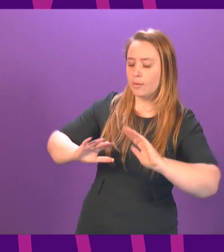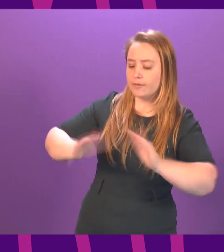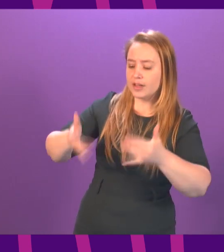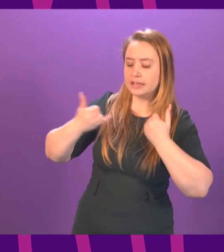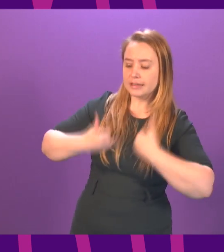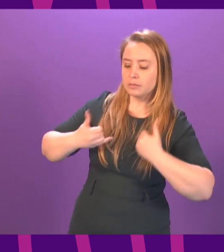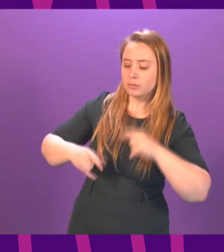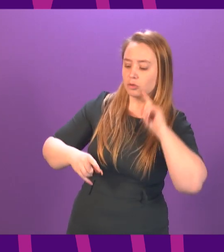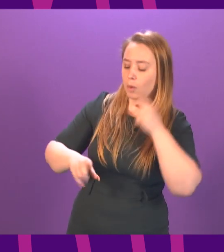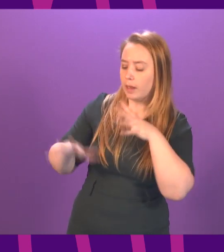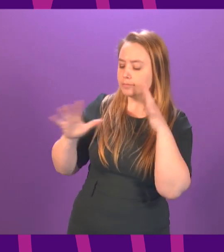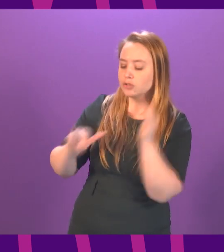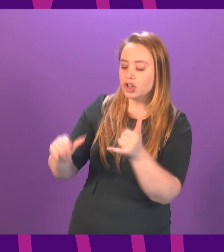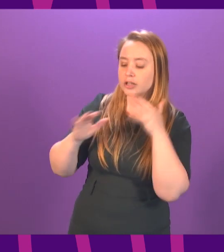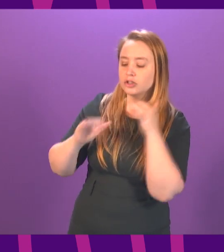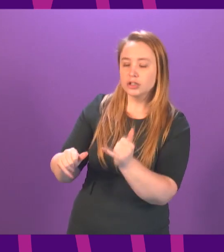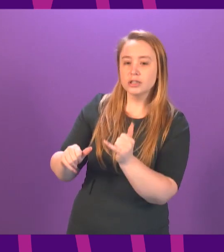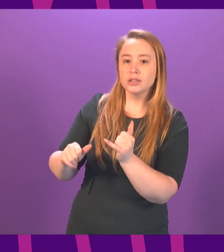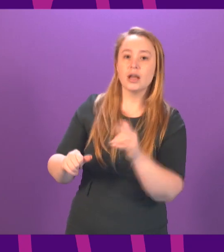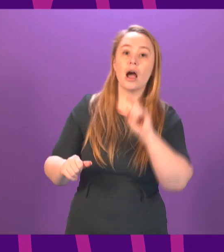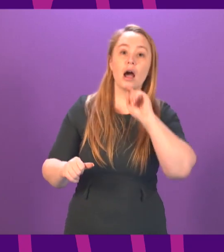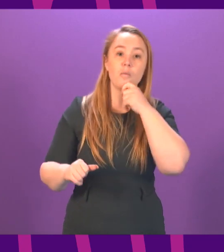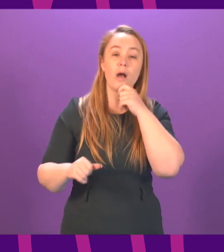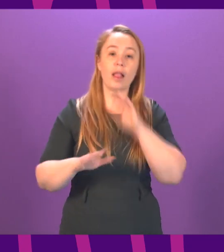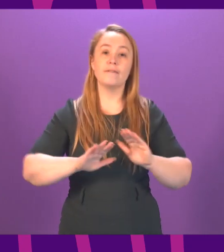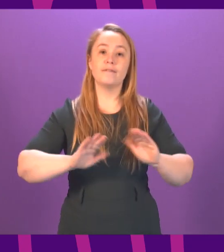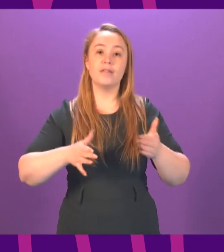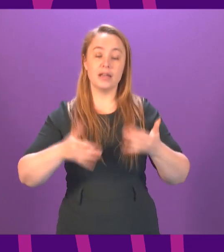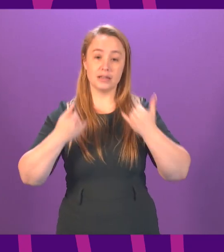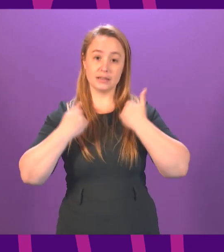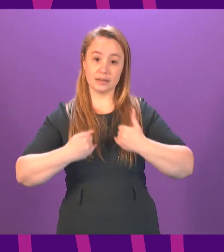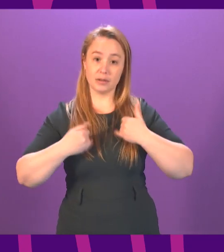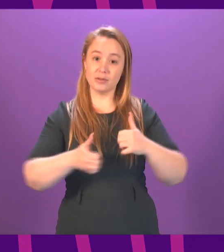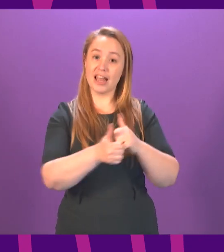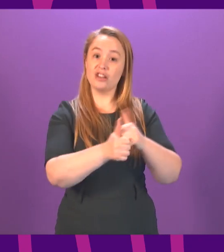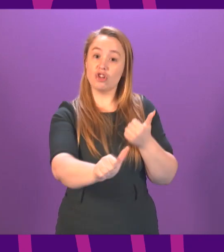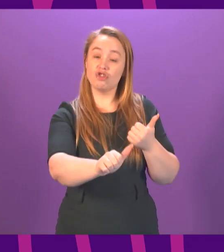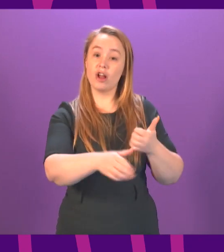We are about to do asymptomatic testing in more industrial settings—I am checking with